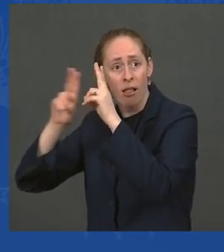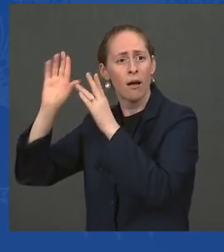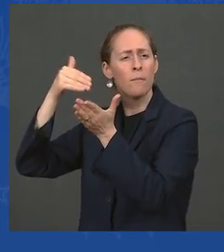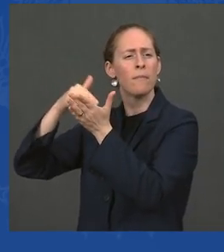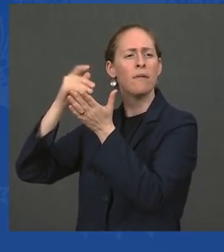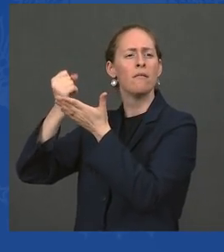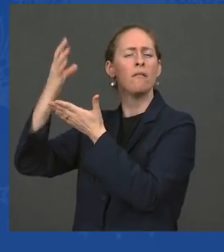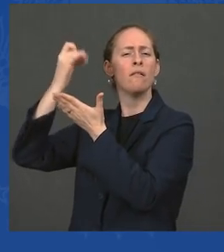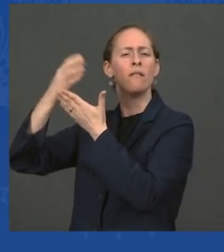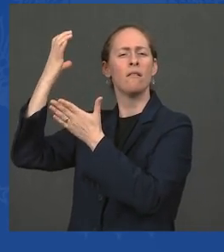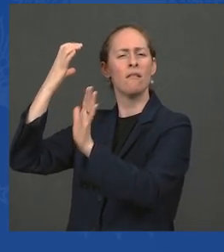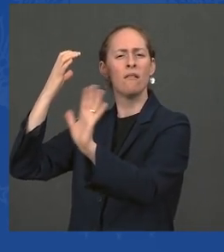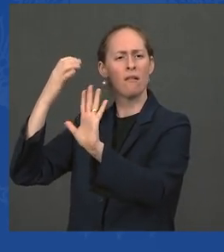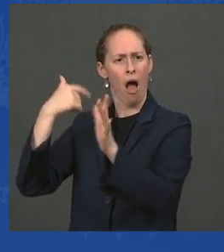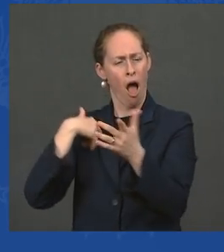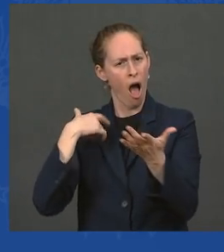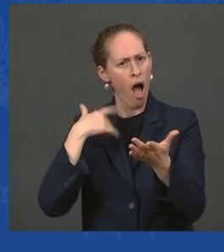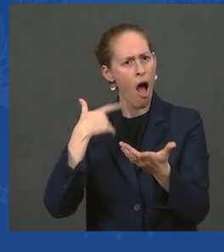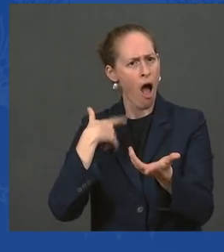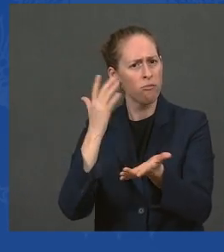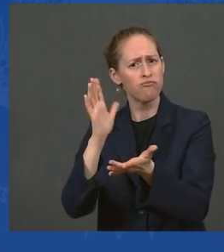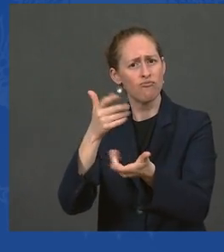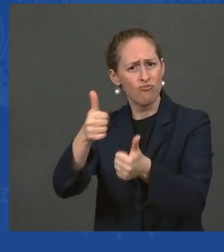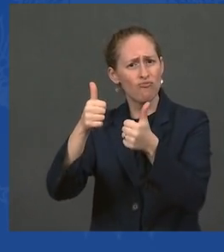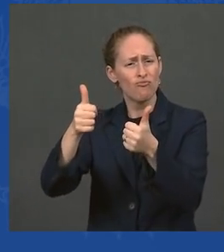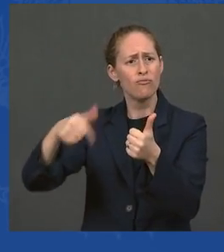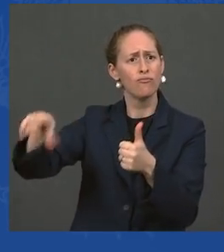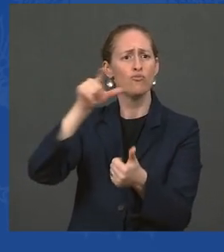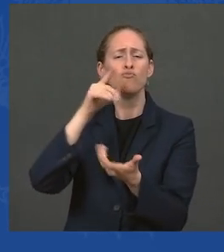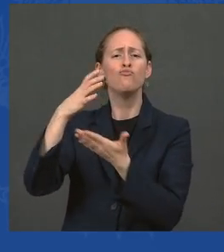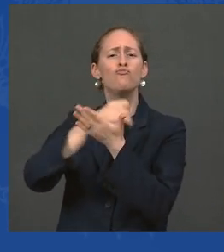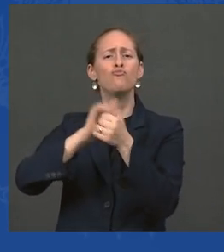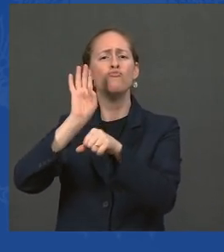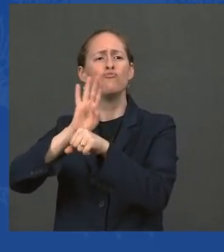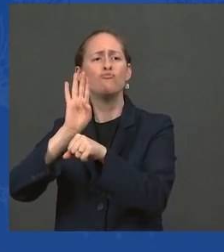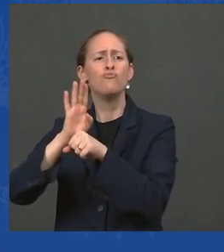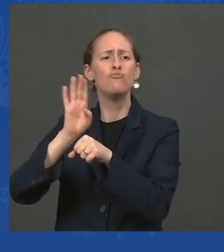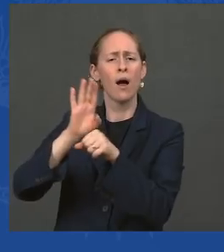or a billionaire, fine. Just do your fair share. Just do your fair share.